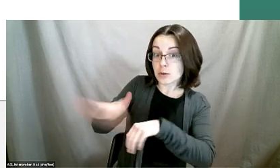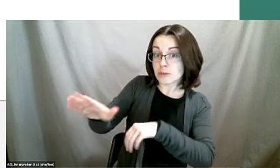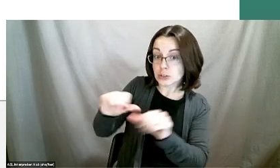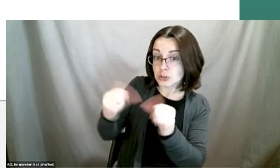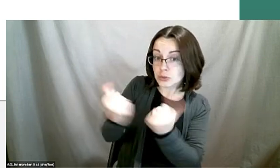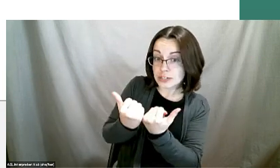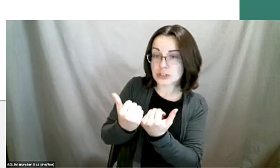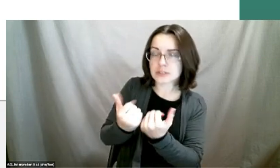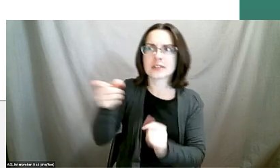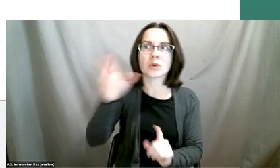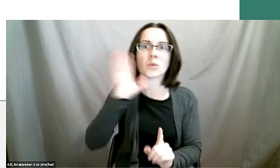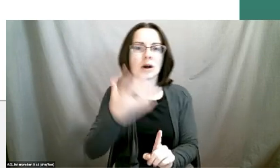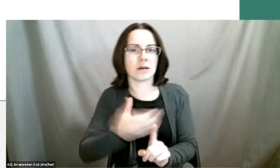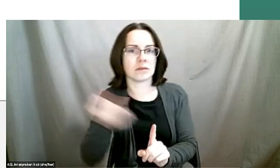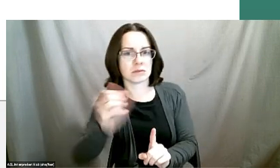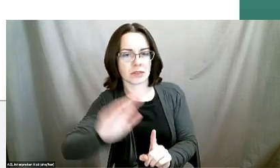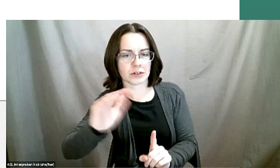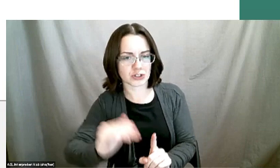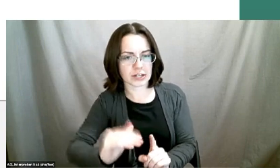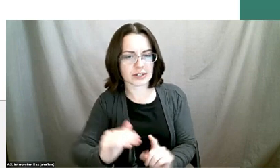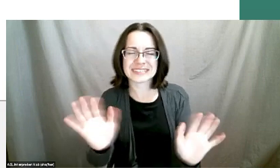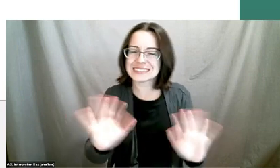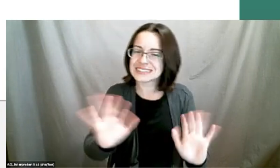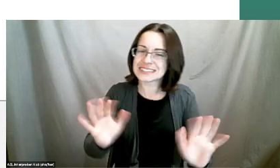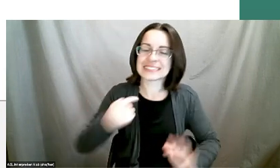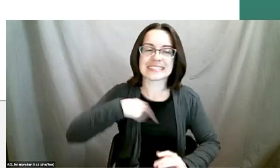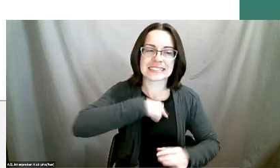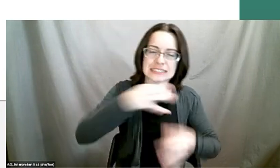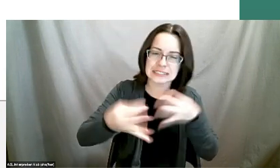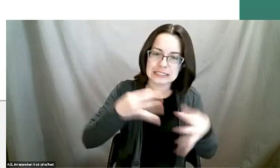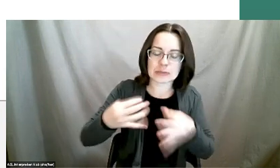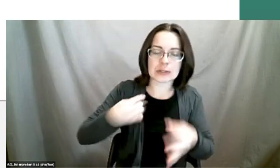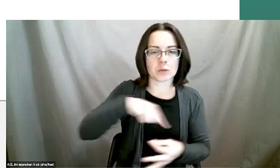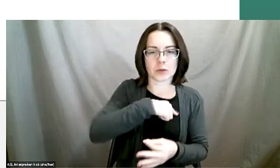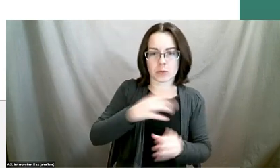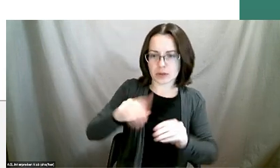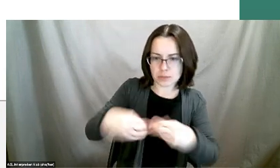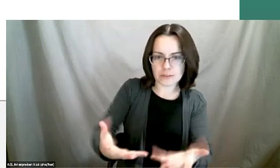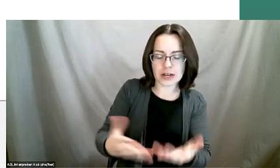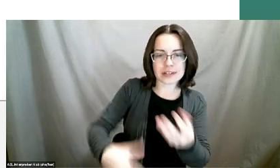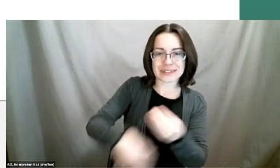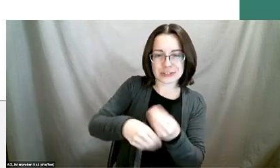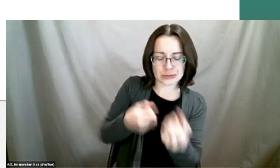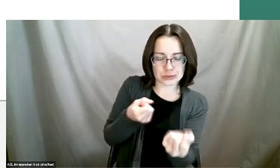people that we're trying to support the family unit rather than assume that we're trying to tear it apart.